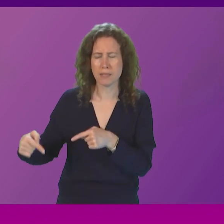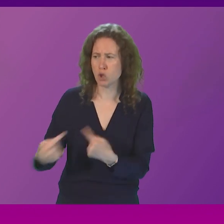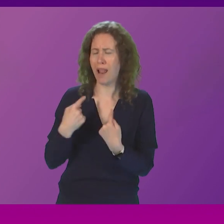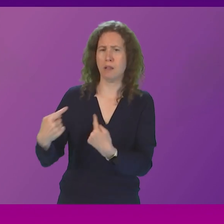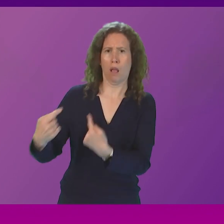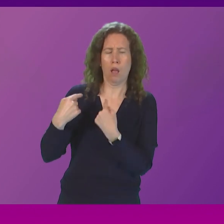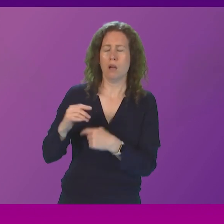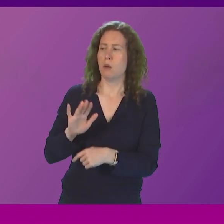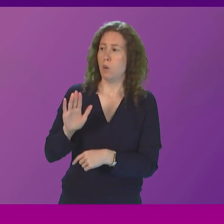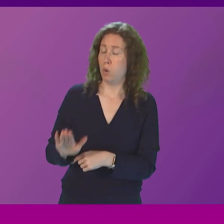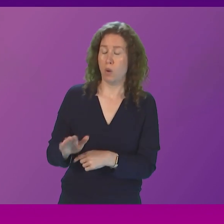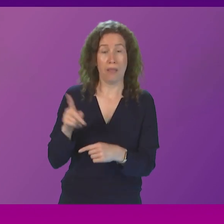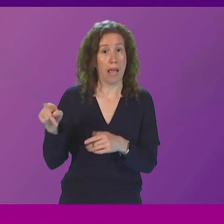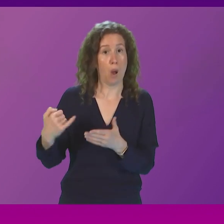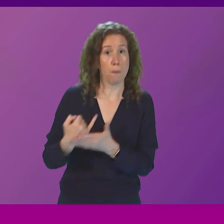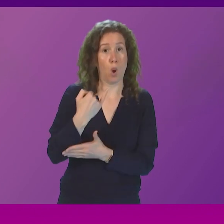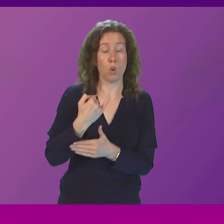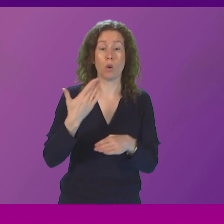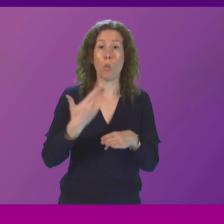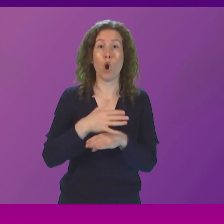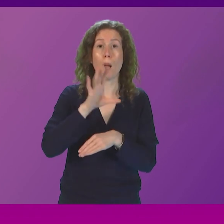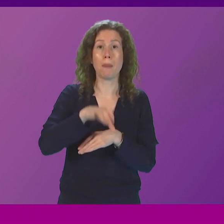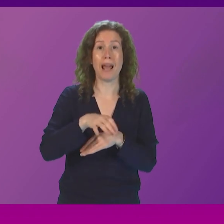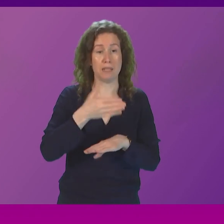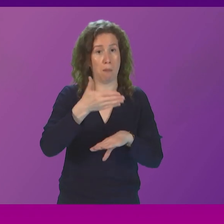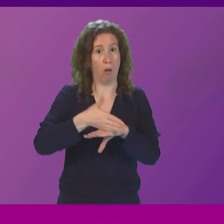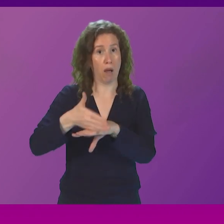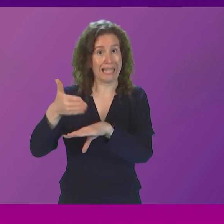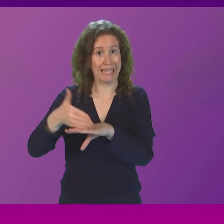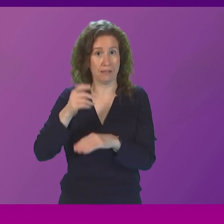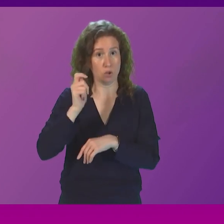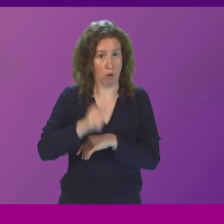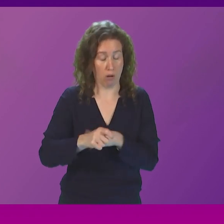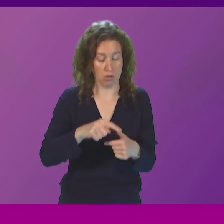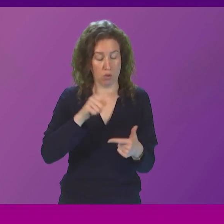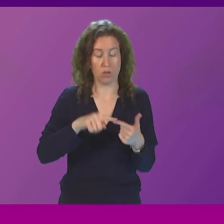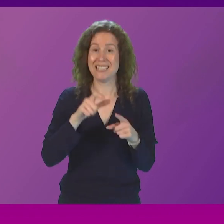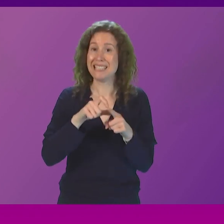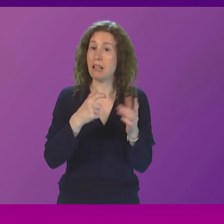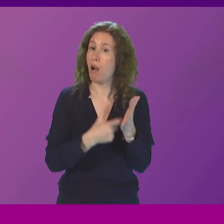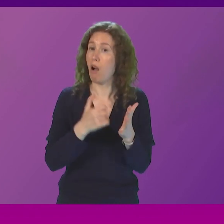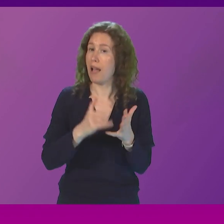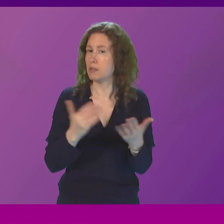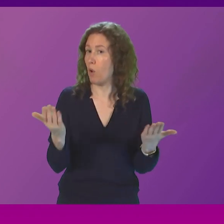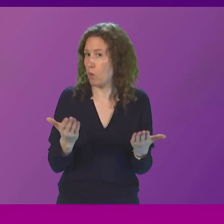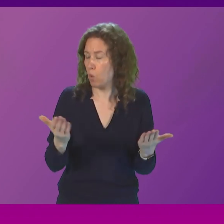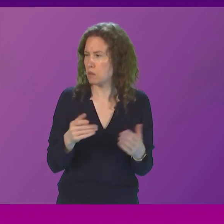They opposed the workplace parking levy and oppose the DRS, even though that was in the